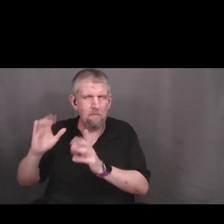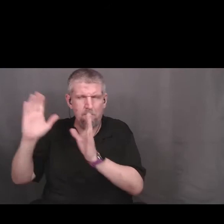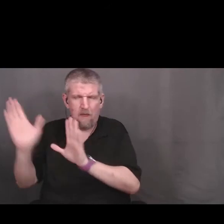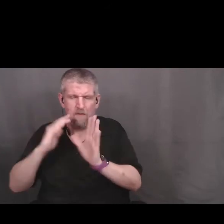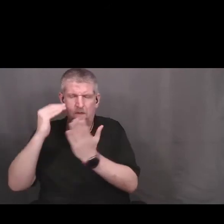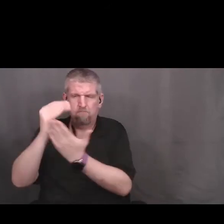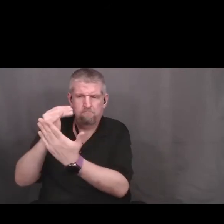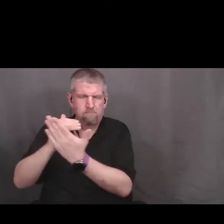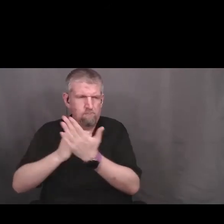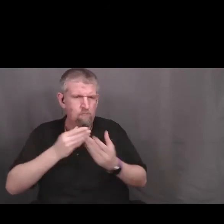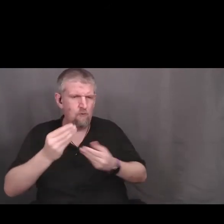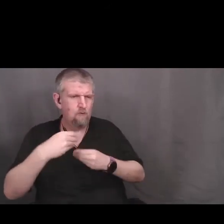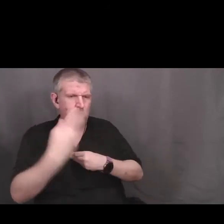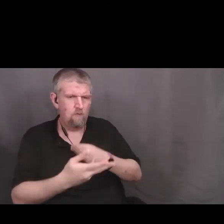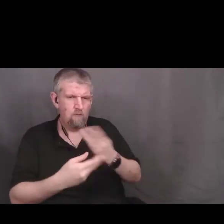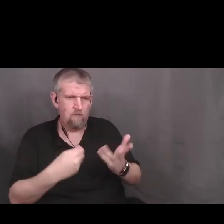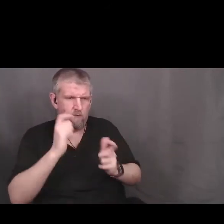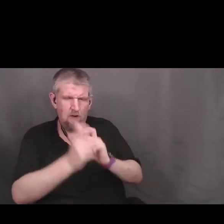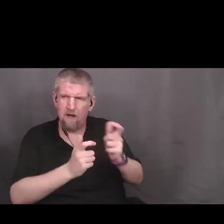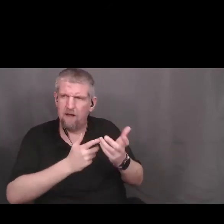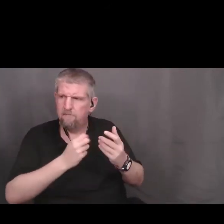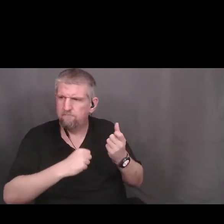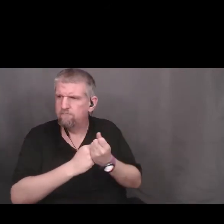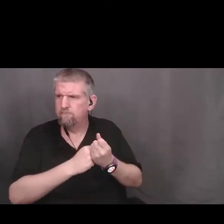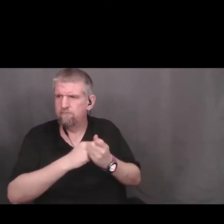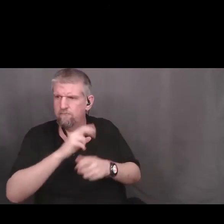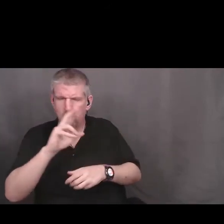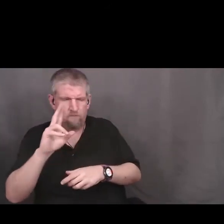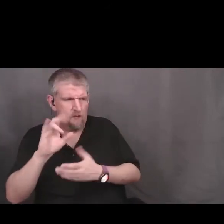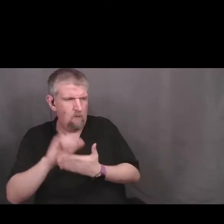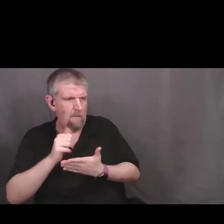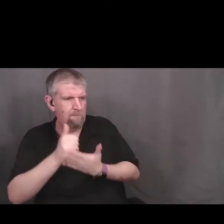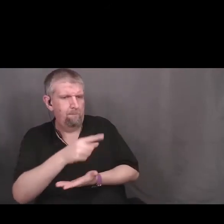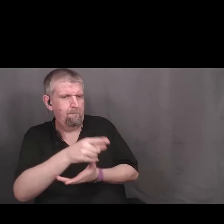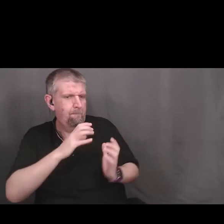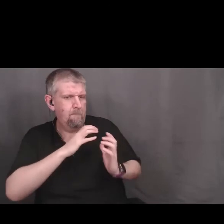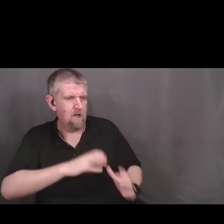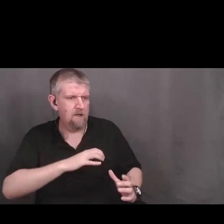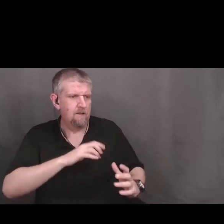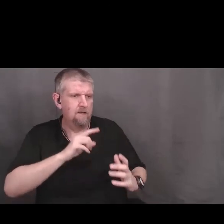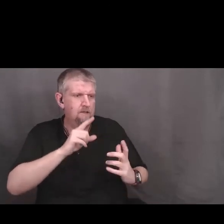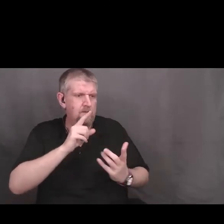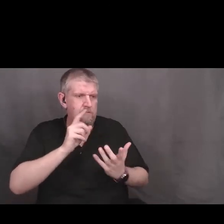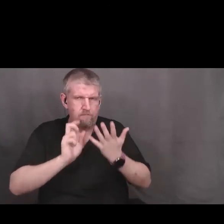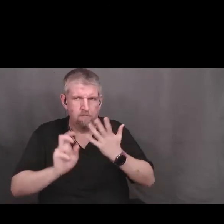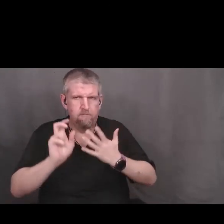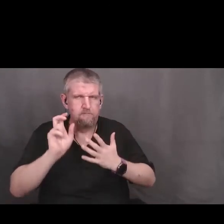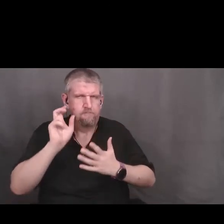that vocational rehabilitation is going to use to help the client reach their vocational or employment goal.